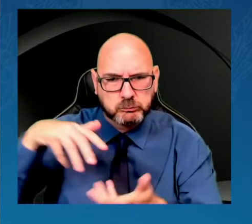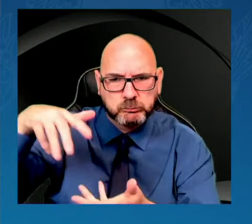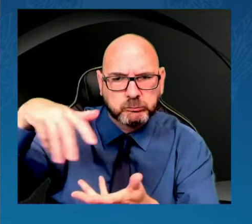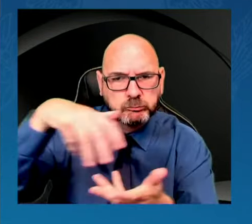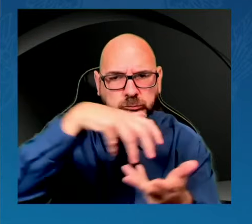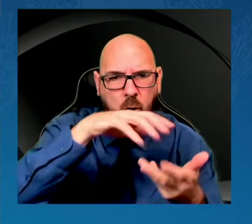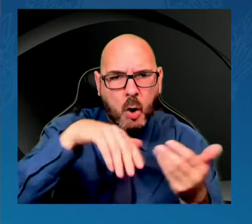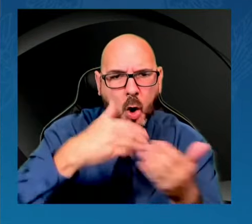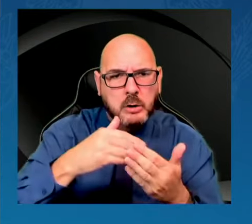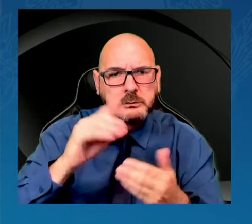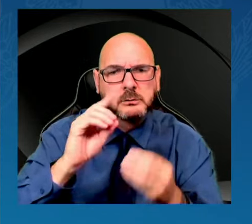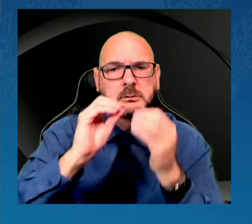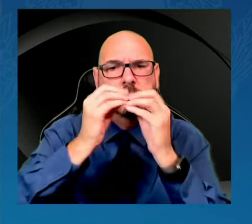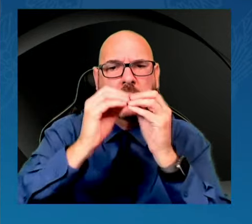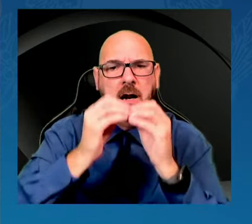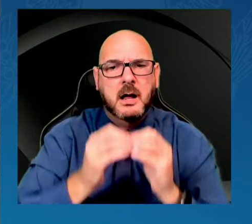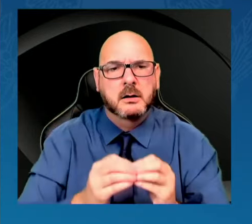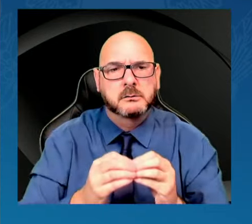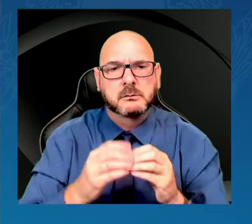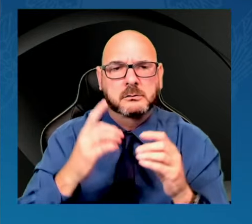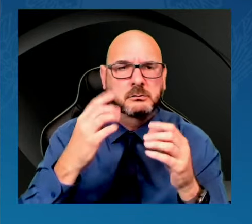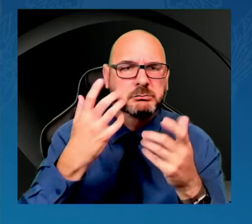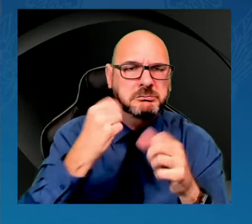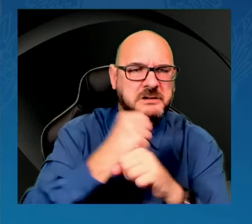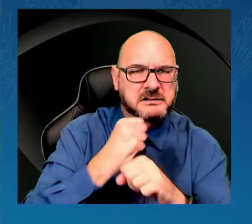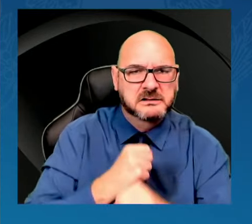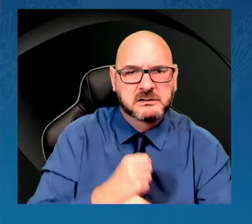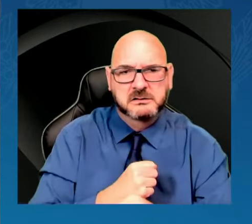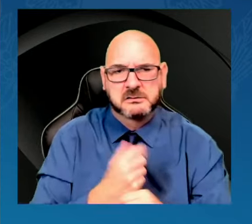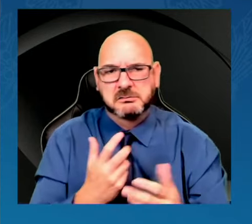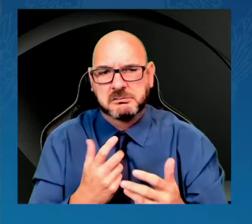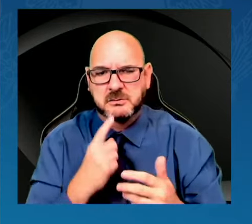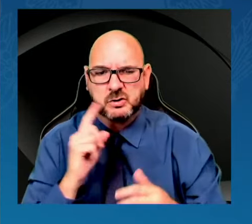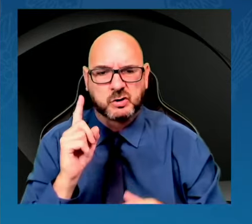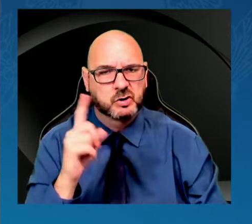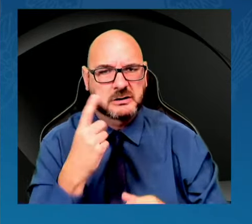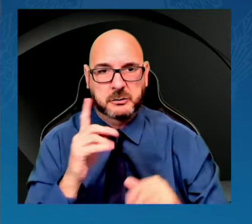not just people who have a PHD, but people who are equally,